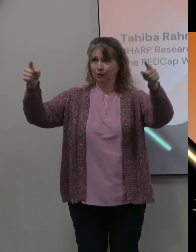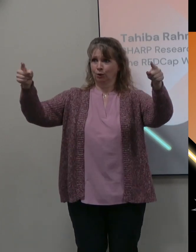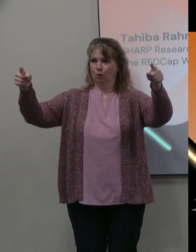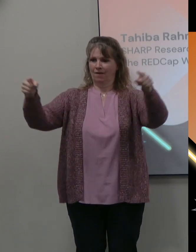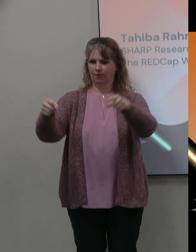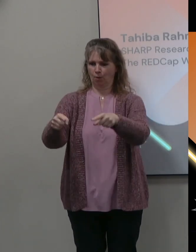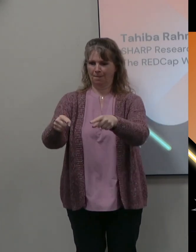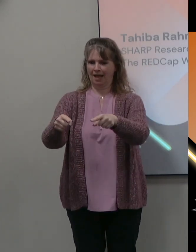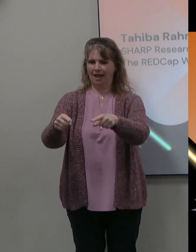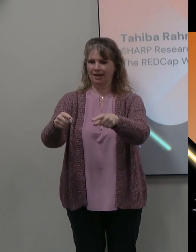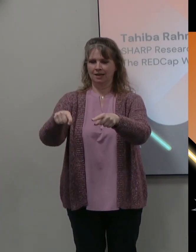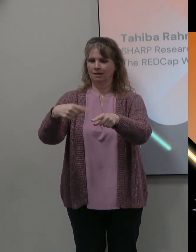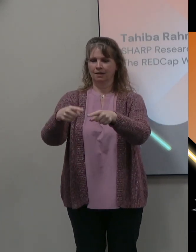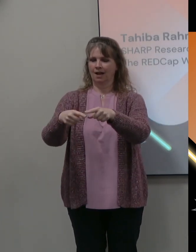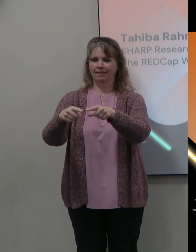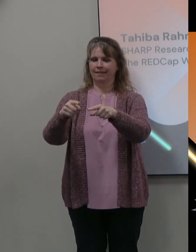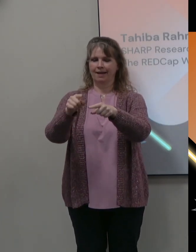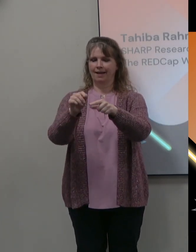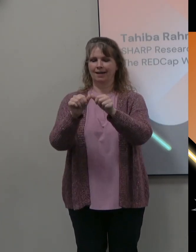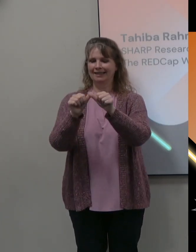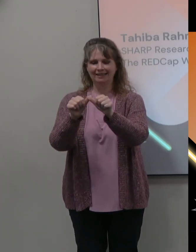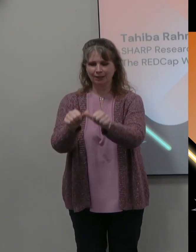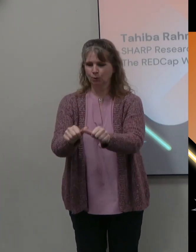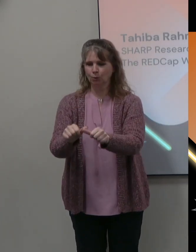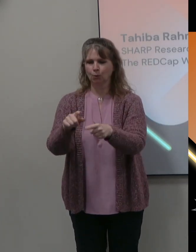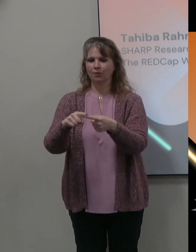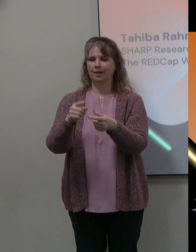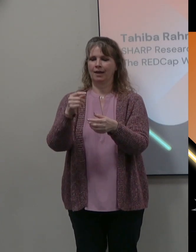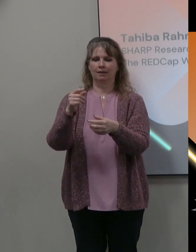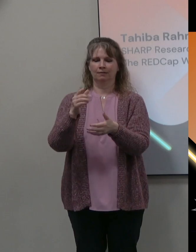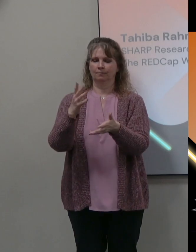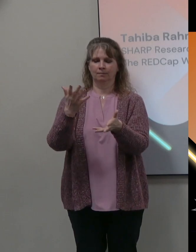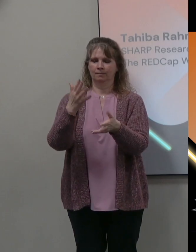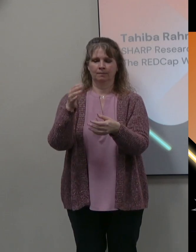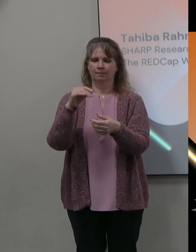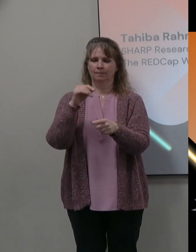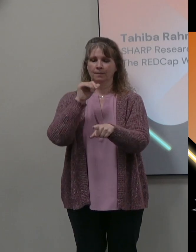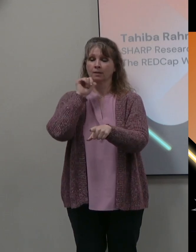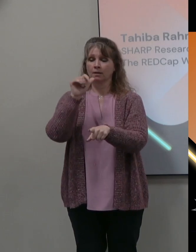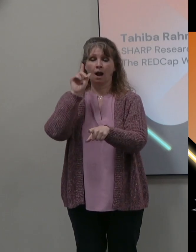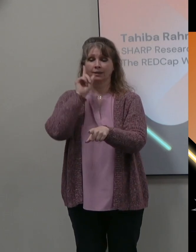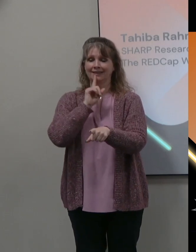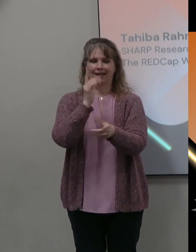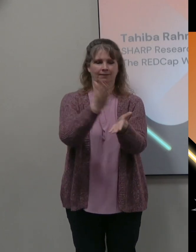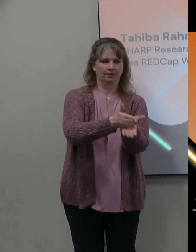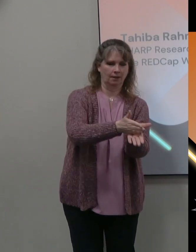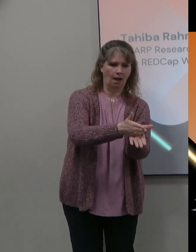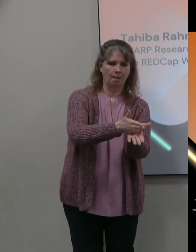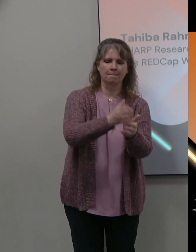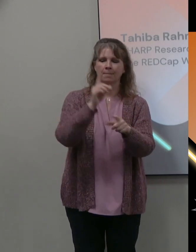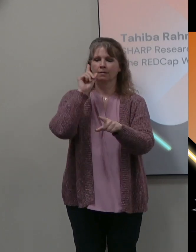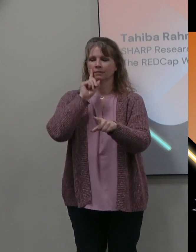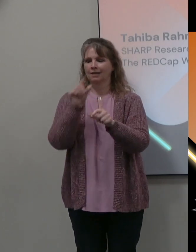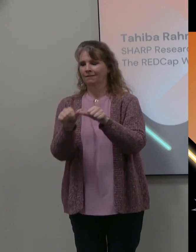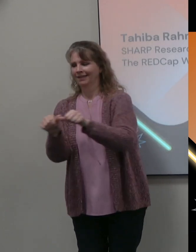you can go to either of those questions, and then if you answer those, it can go back to one question. And if you're not deaf,